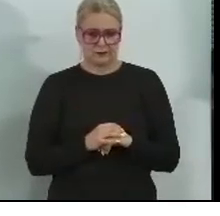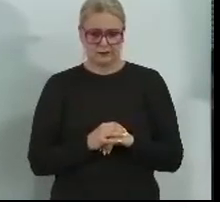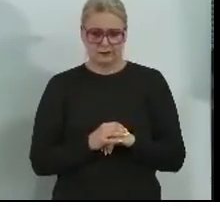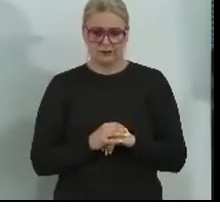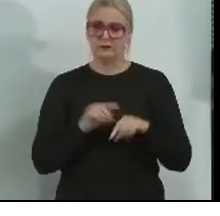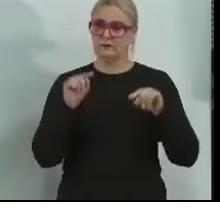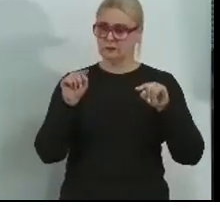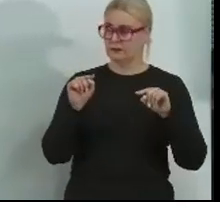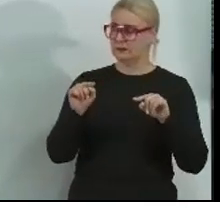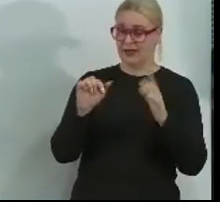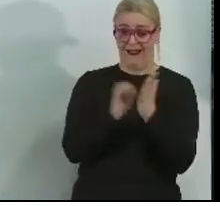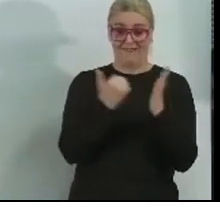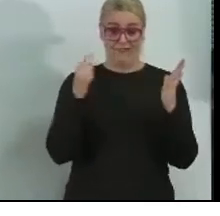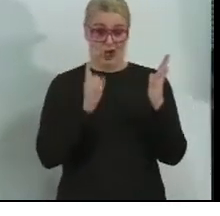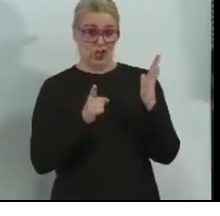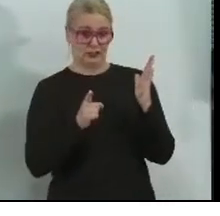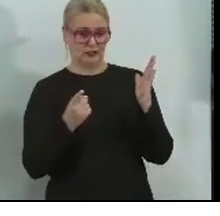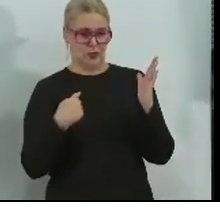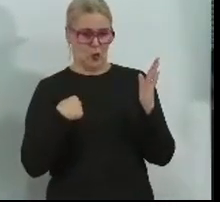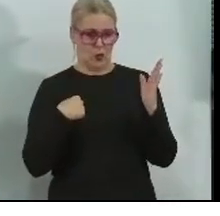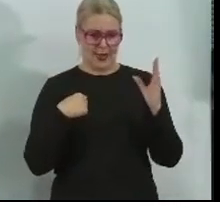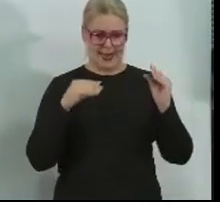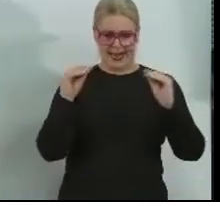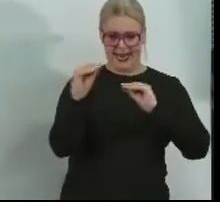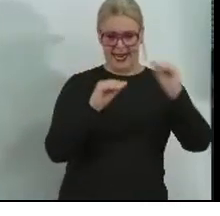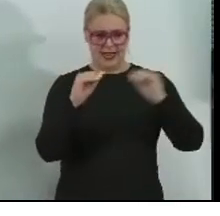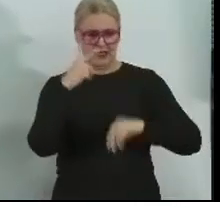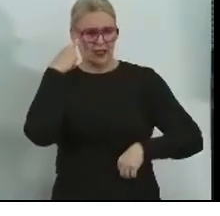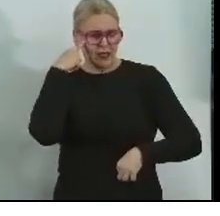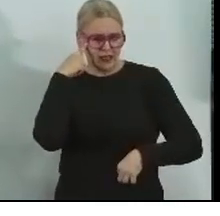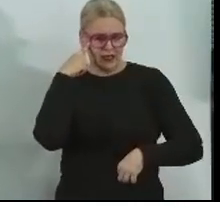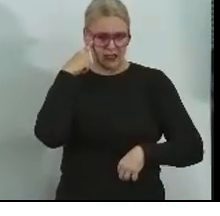line in it about say, we want people to feel like they're sitting slightly uncomfortably watching